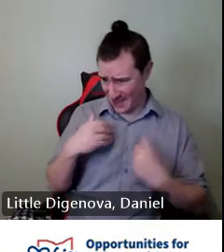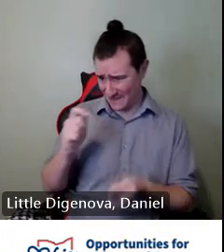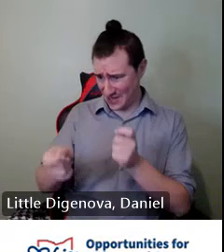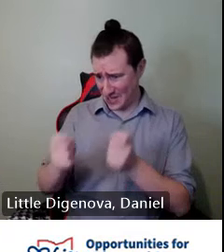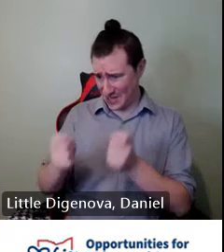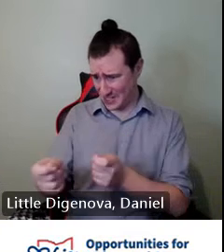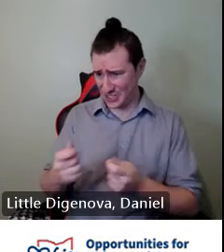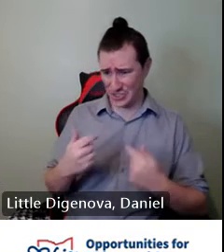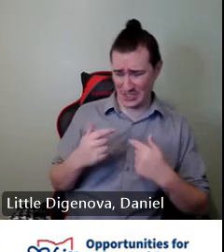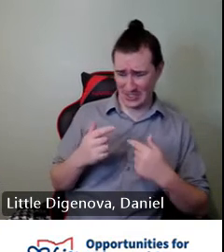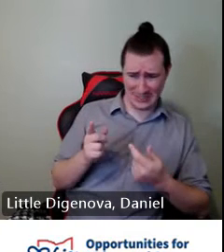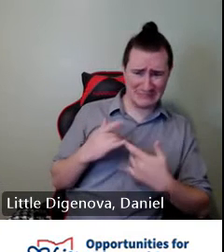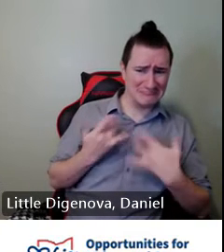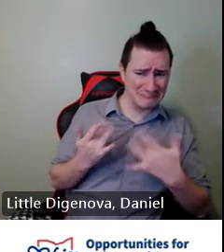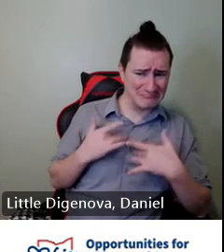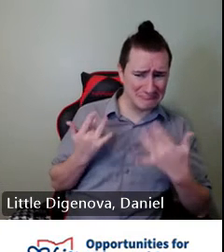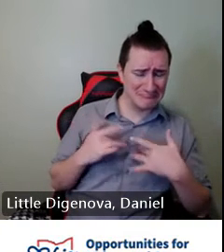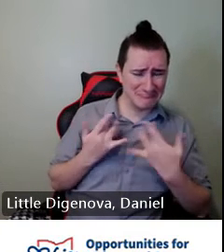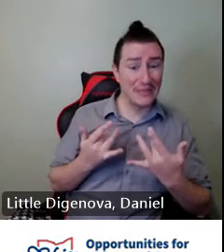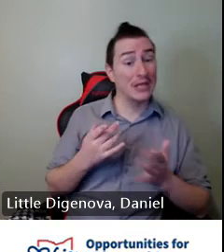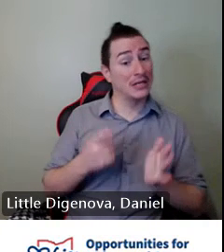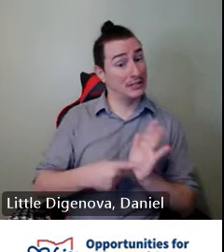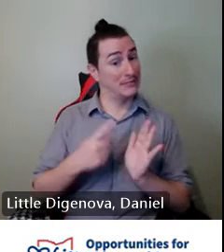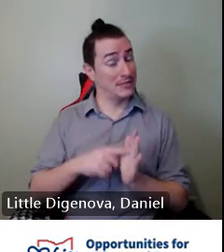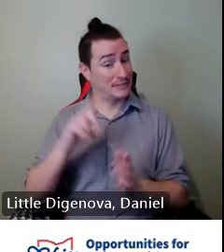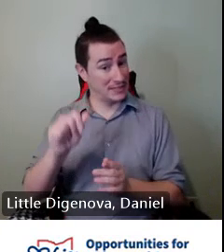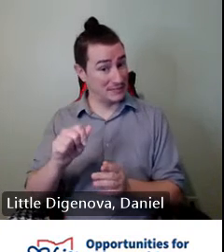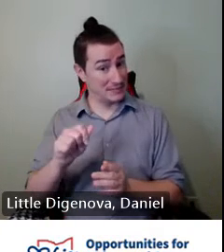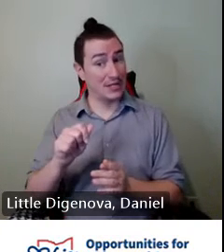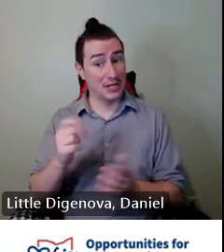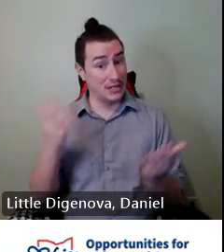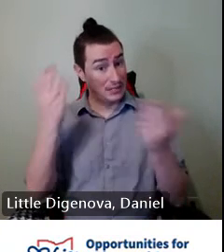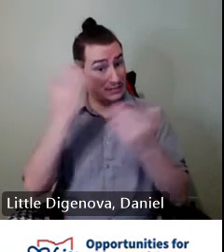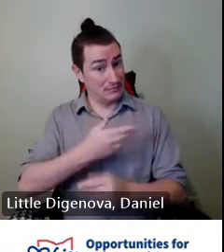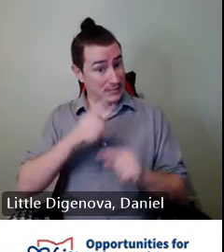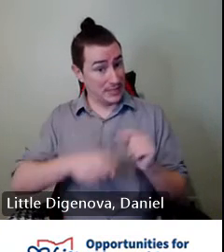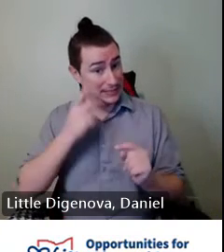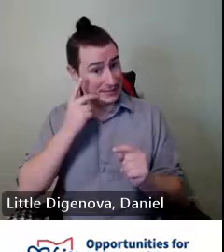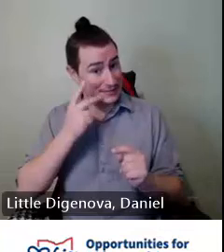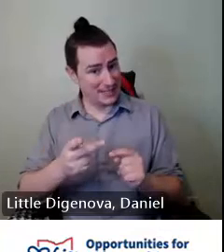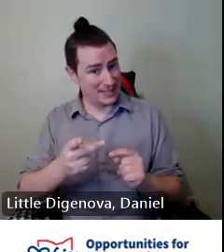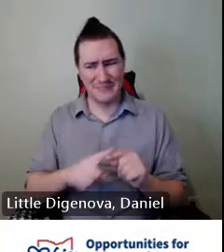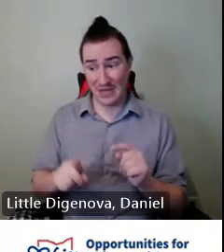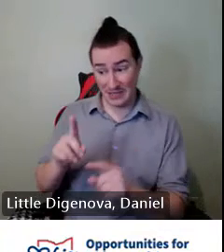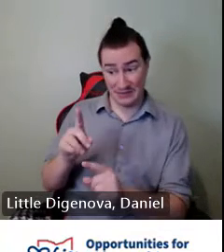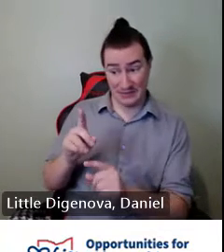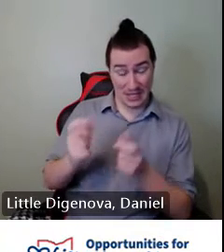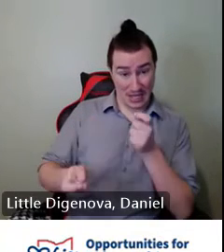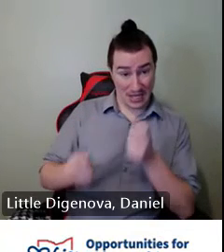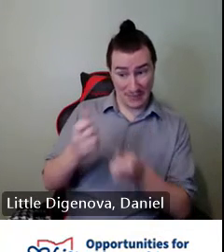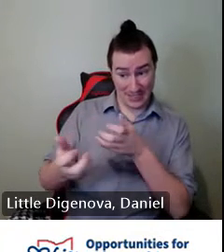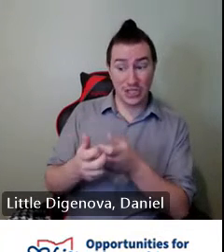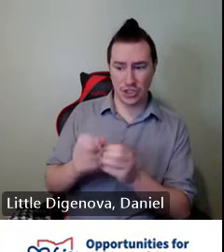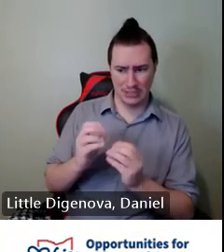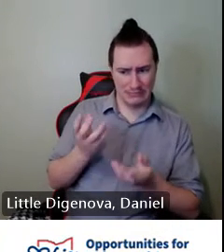may be invisible, but the accommodation is not, and that leads to questions. Shelly, how should employers handle the questions they